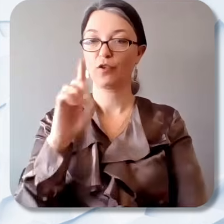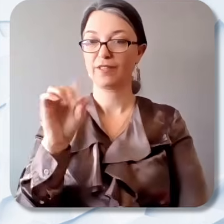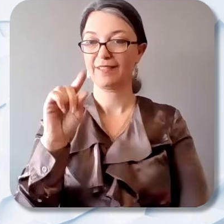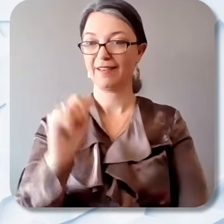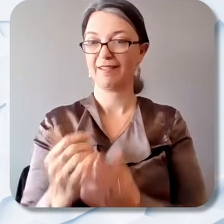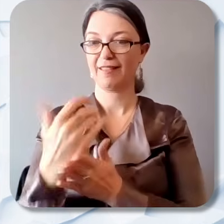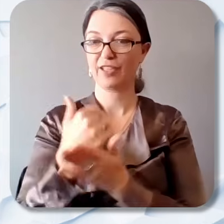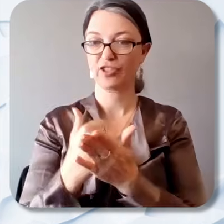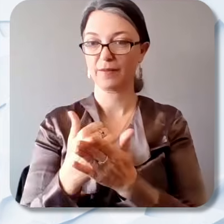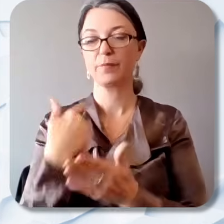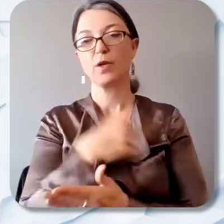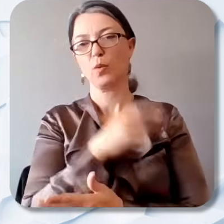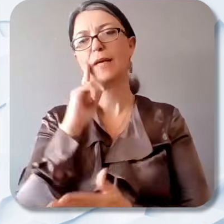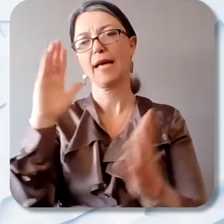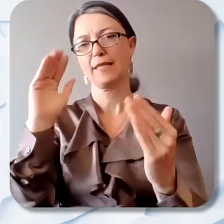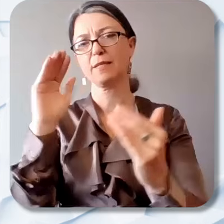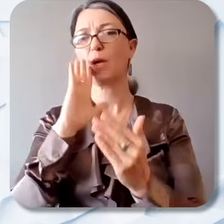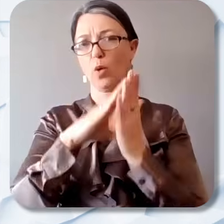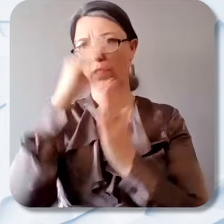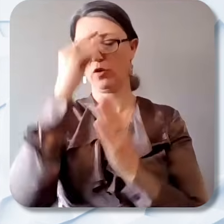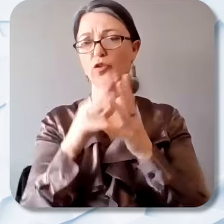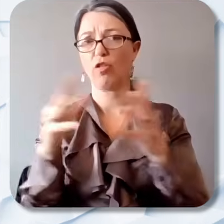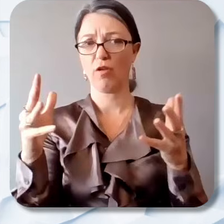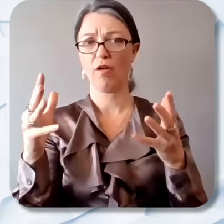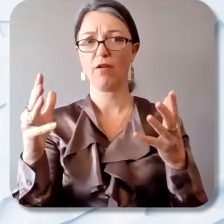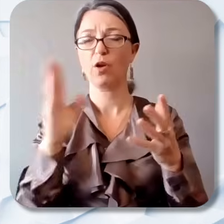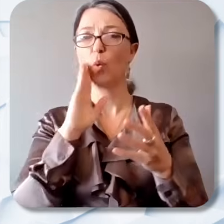So we anticipate we're going to learn a lot, and we're going to refine and make it better